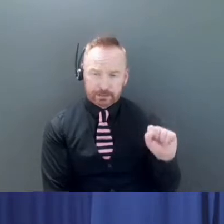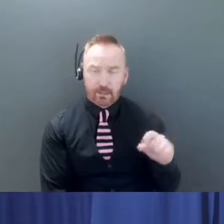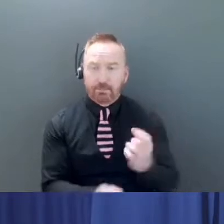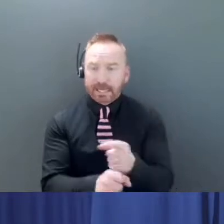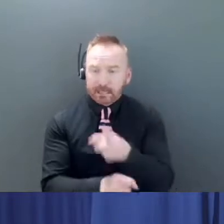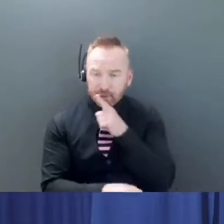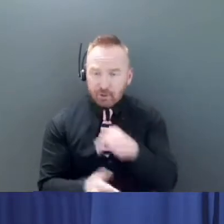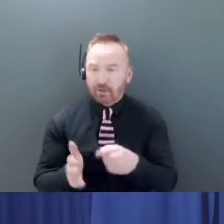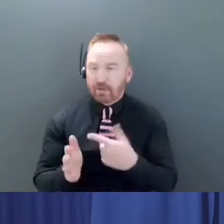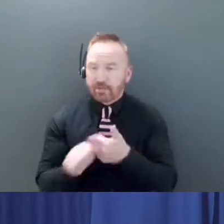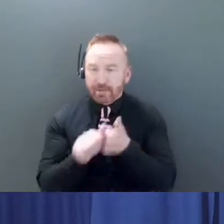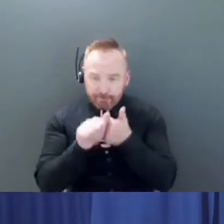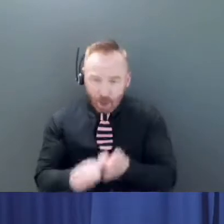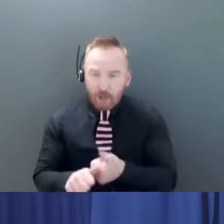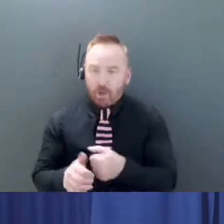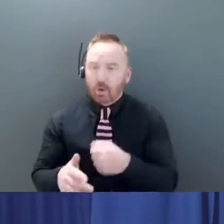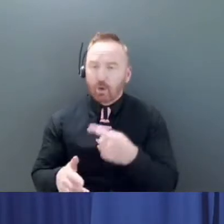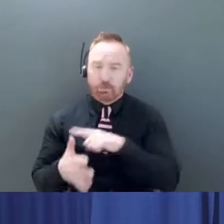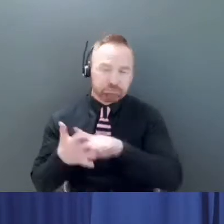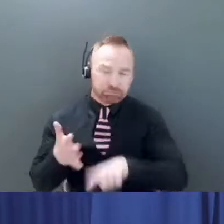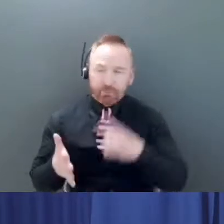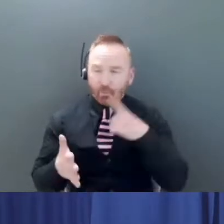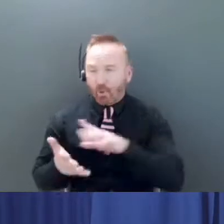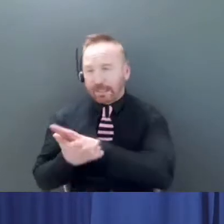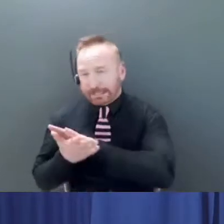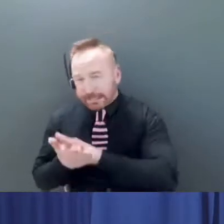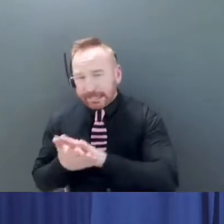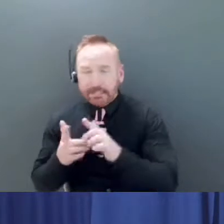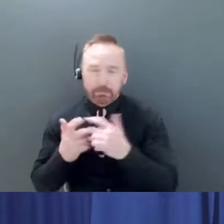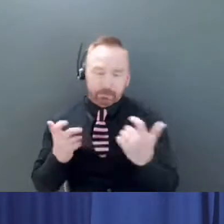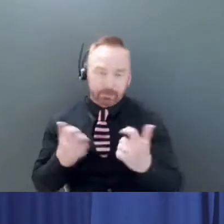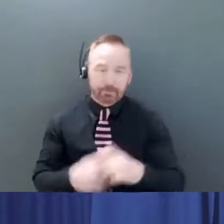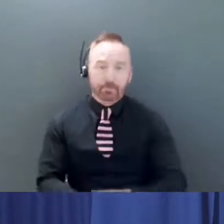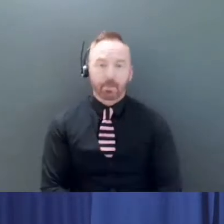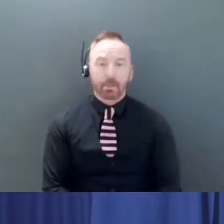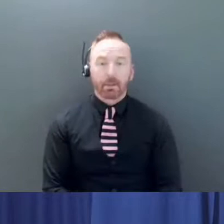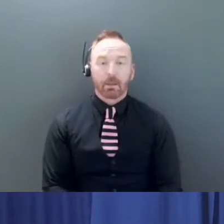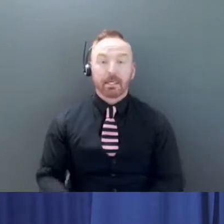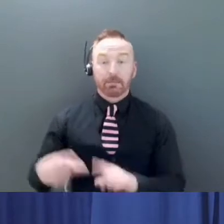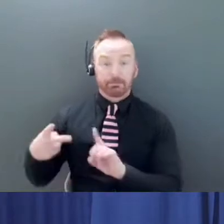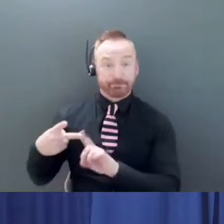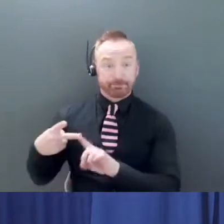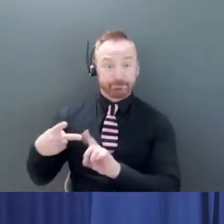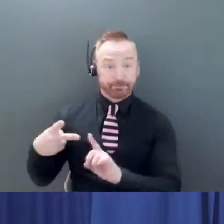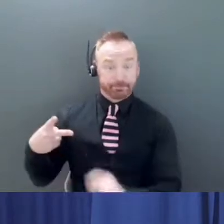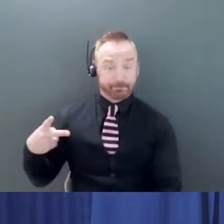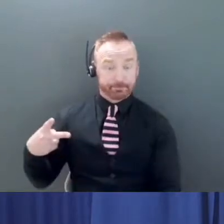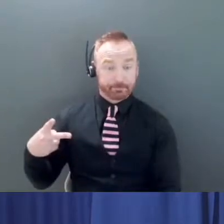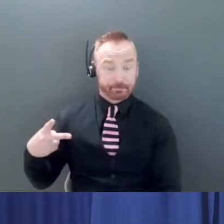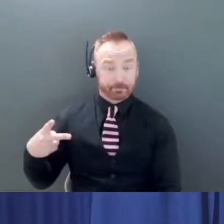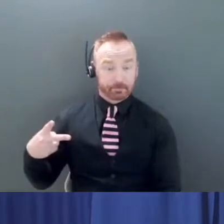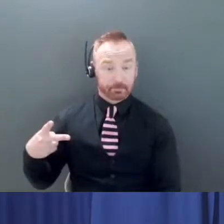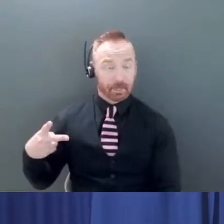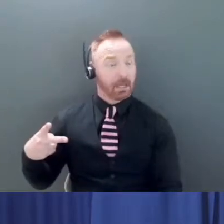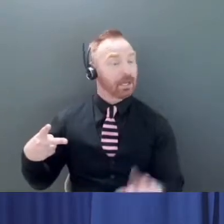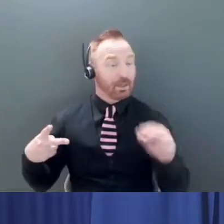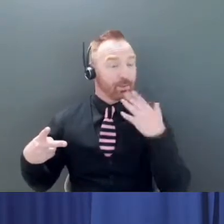question? No. Thank you. We'll move now to chuck,